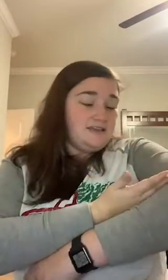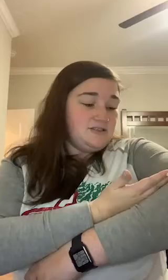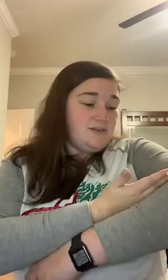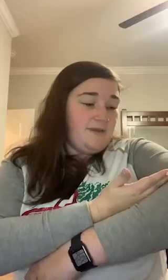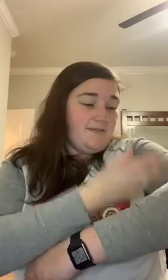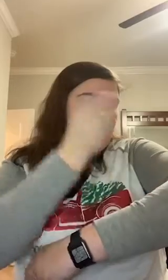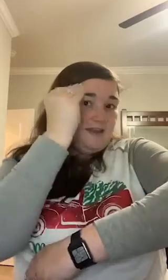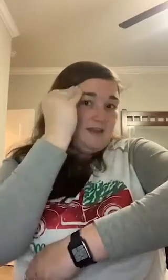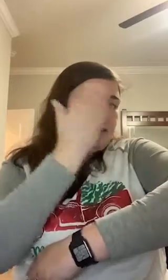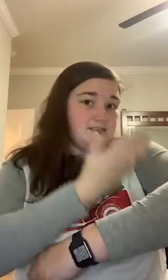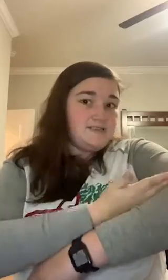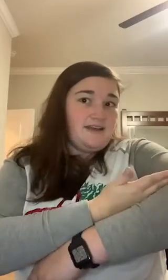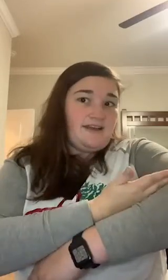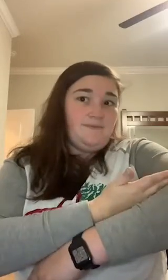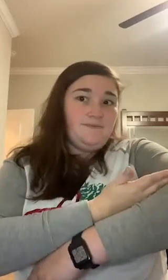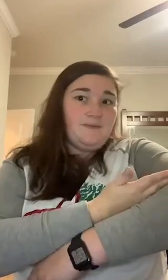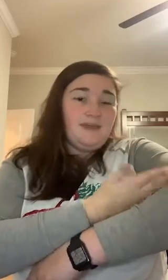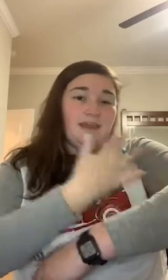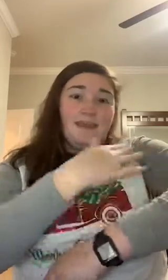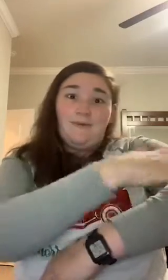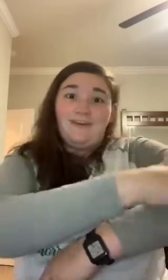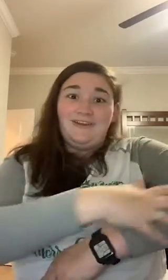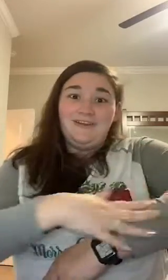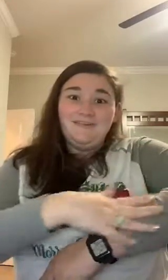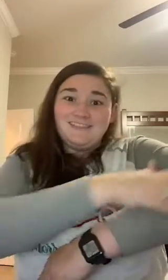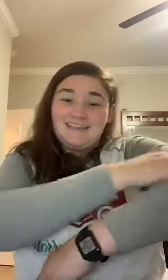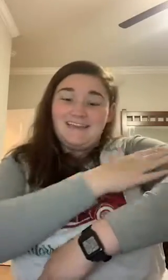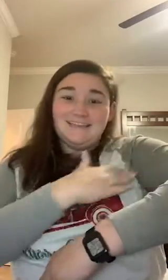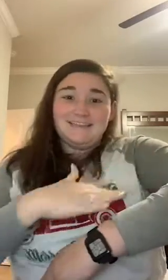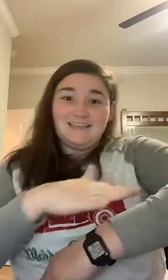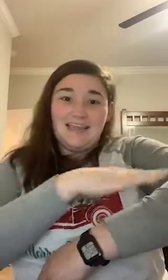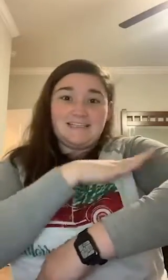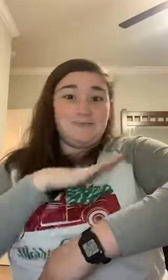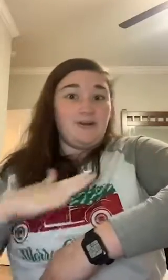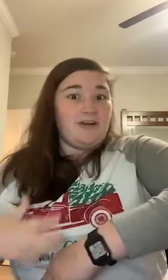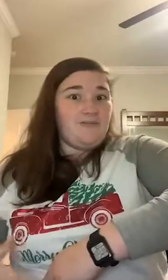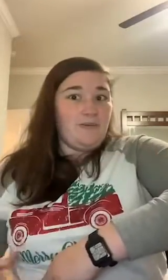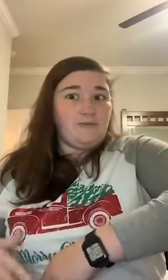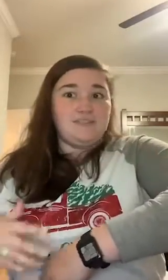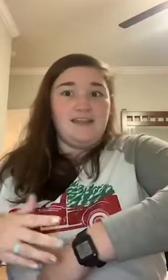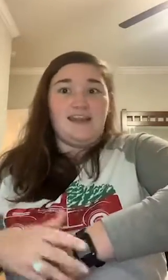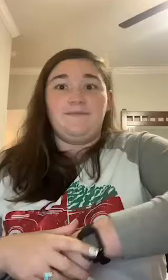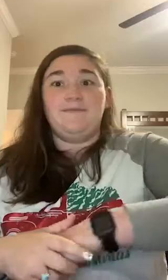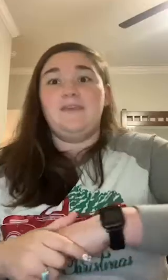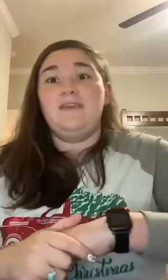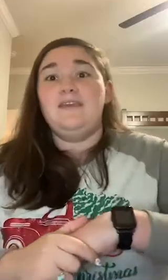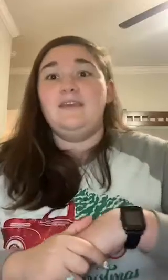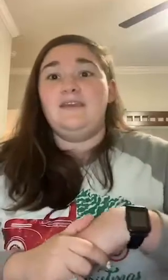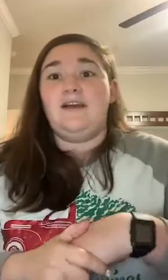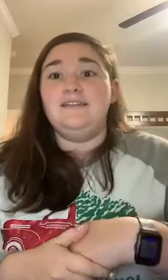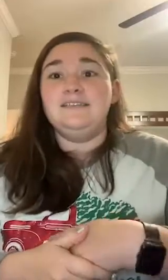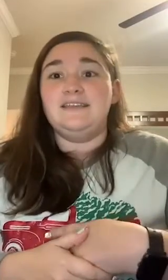to a baby: son, and now we're going to use this as part of what we're signing. God's son,